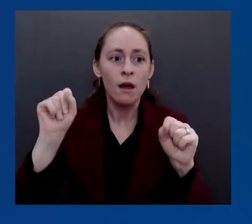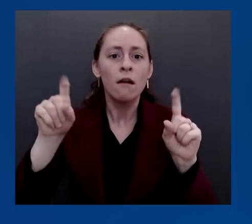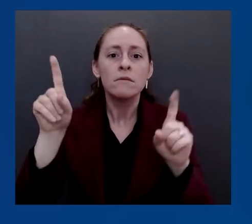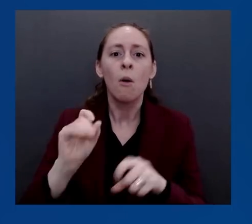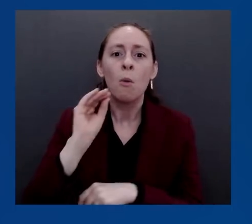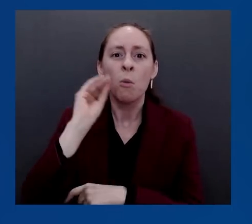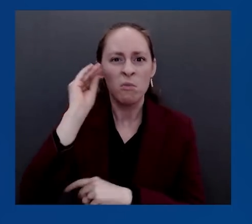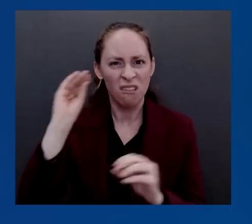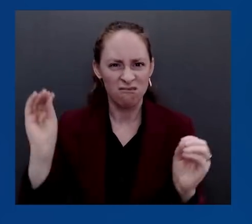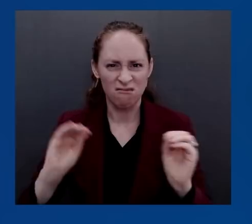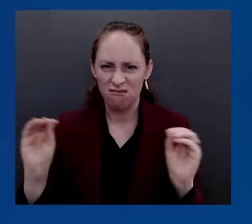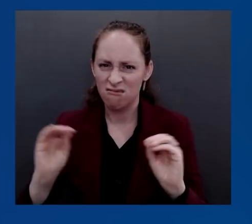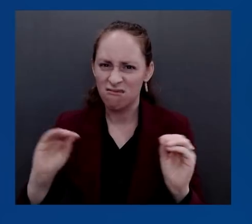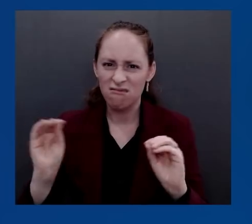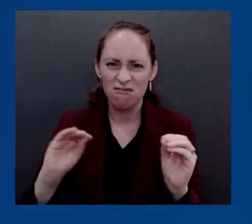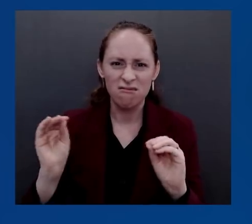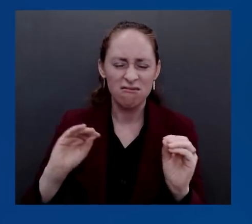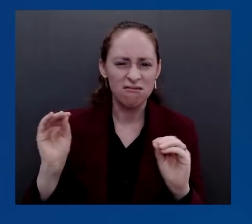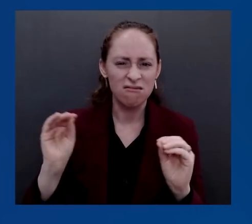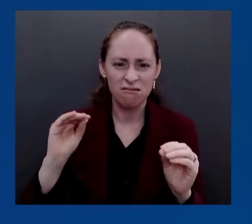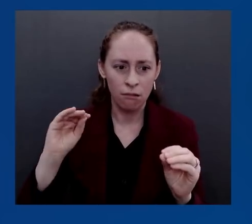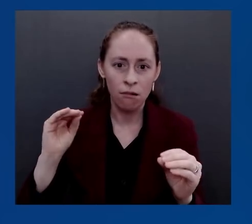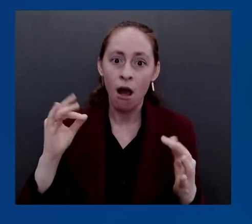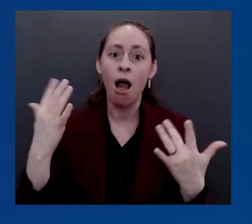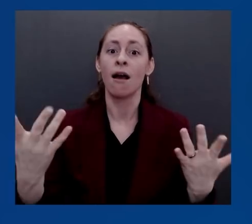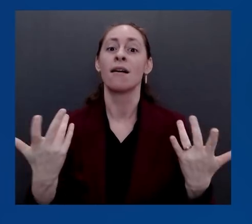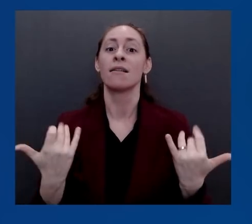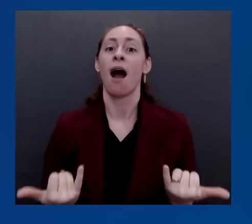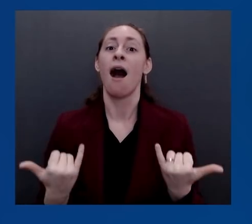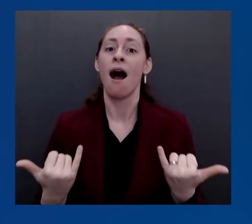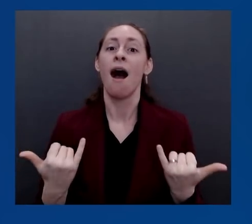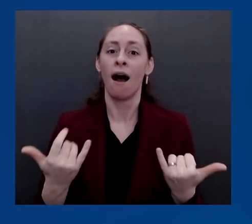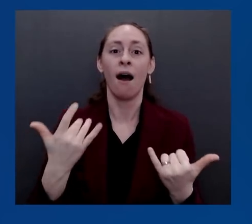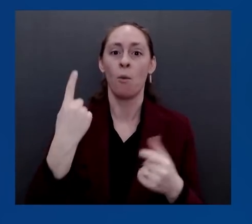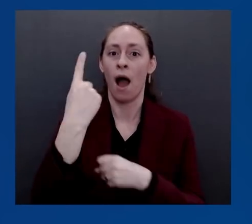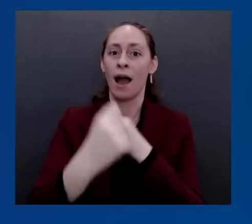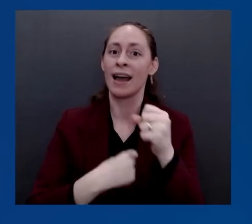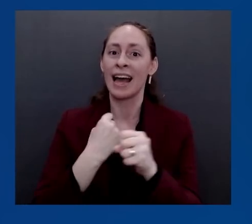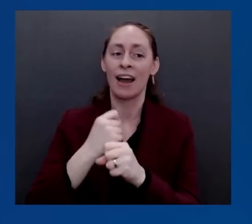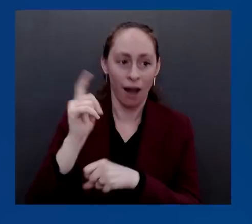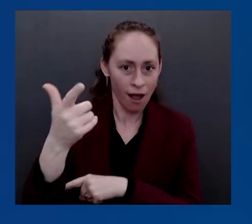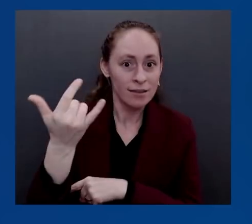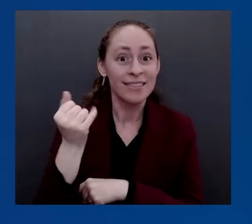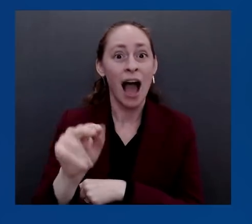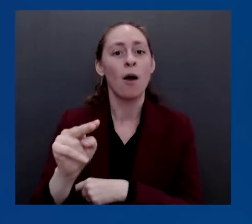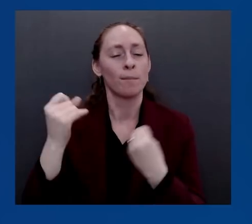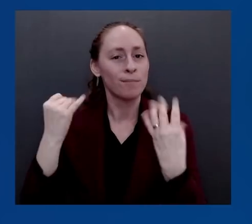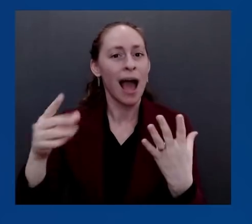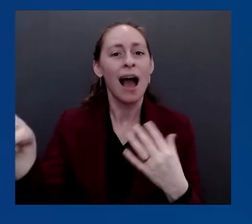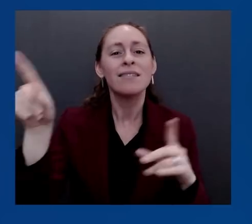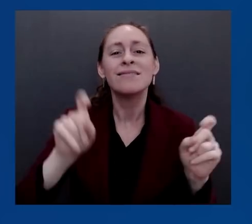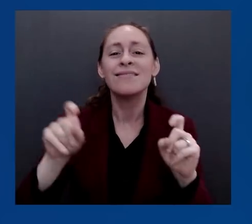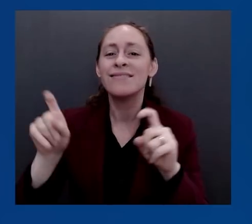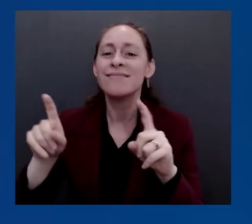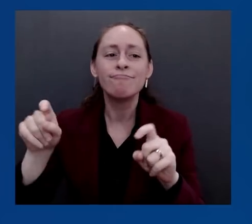of at-home tests available to Americans. The President was able to commit to purchasing 1 billion new at-home tests